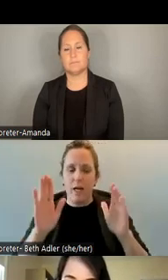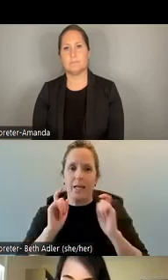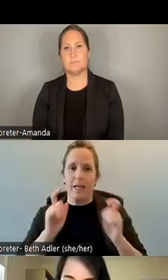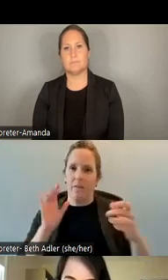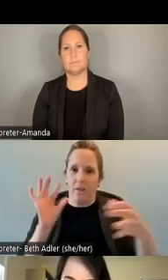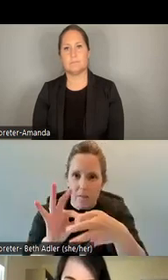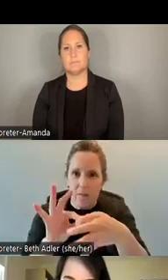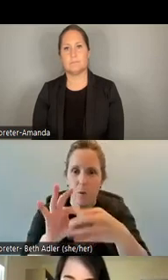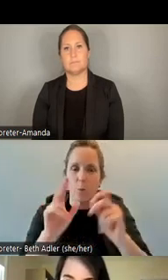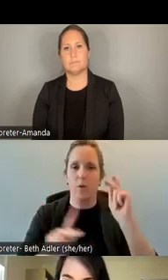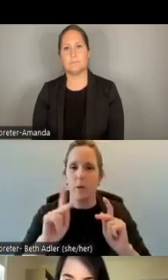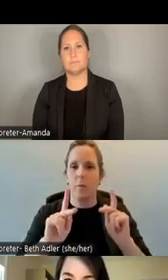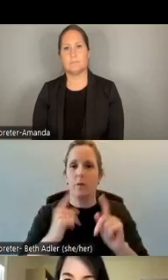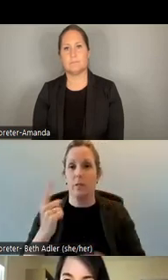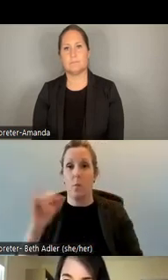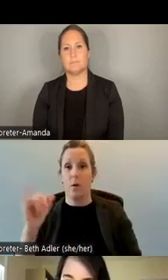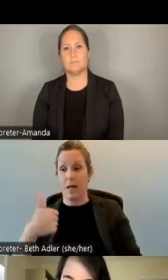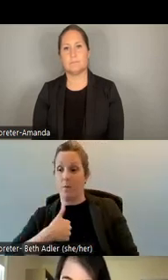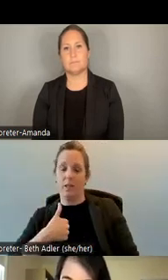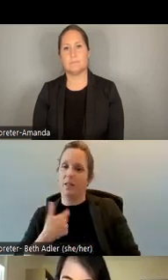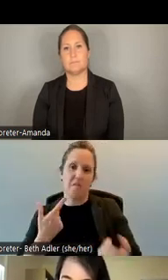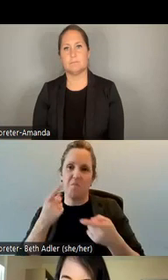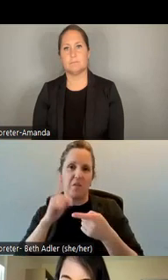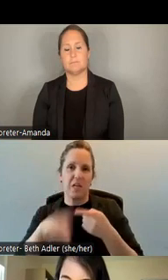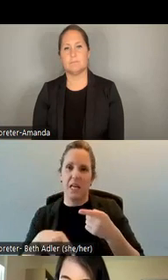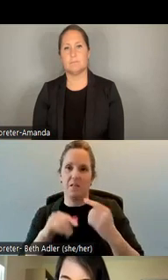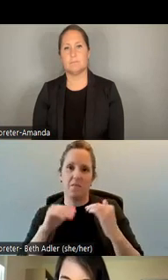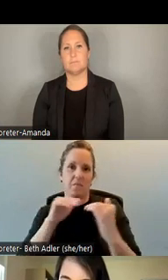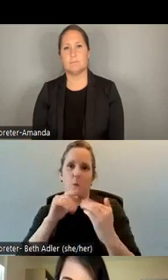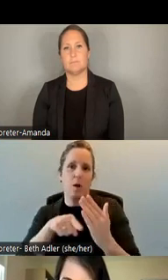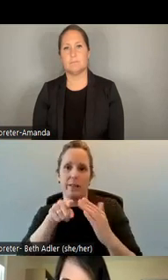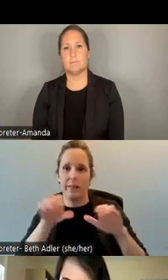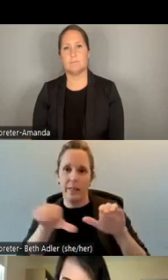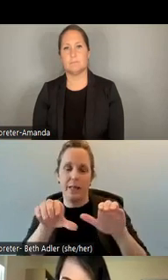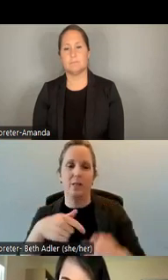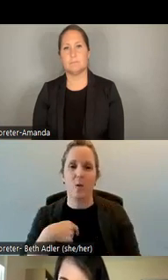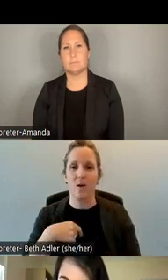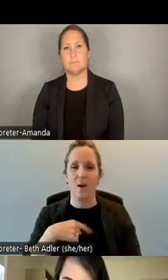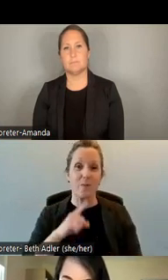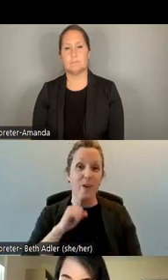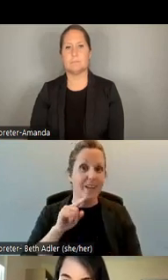could to the same extent and so I'm very excited to hear the peer specialist expert panel following